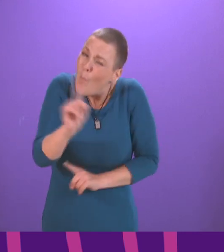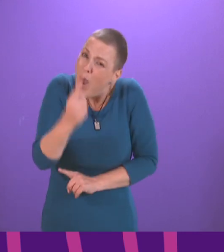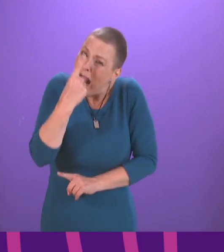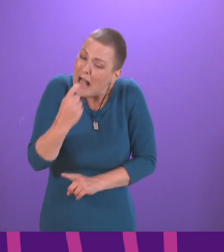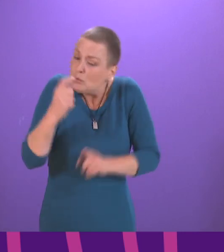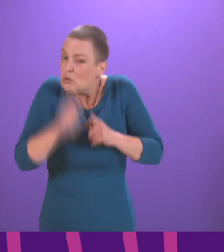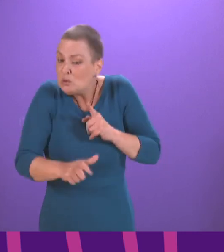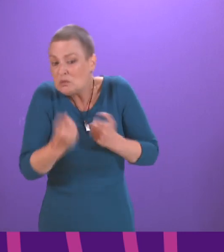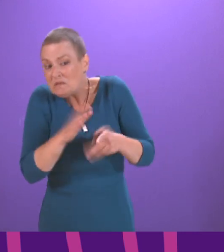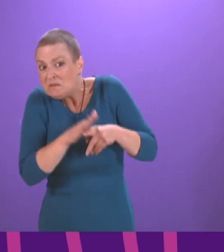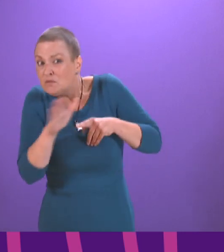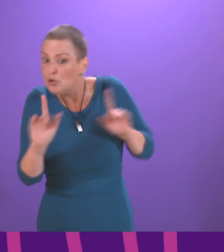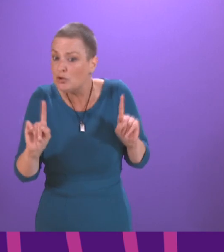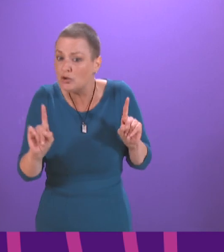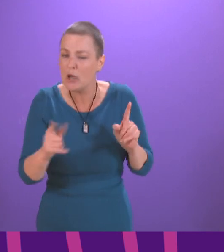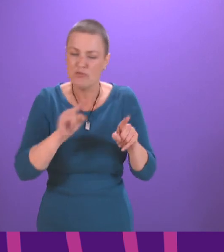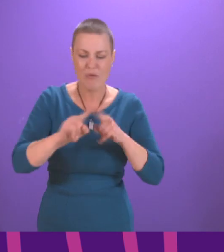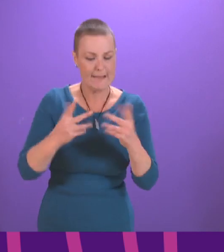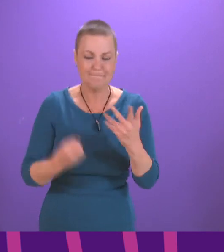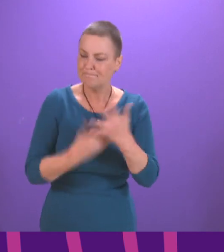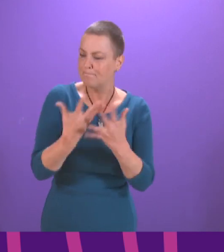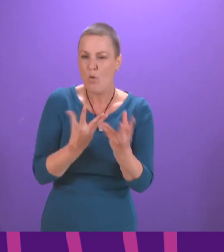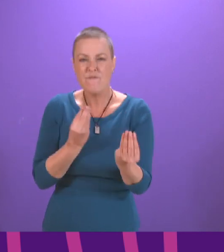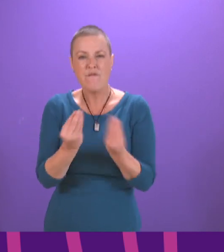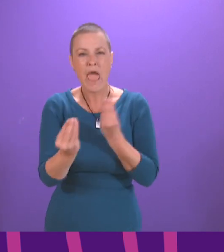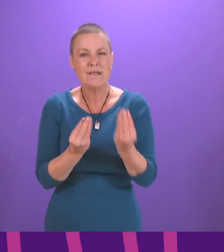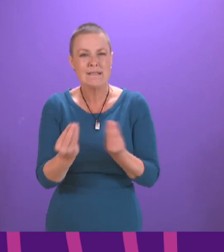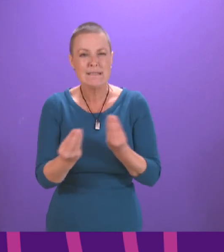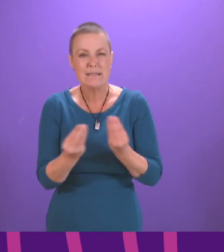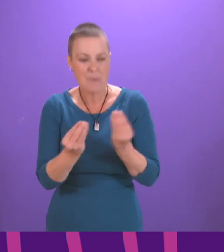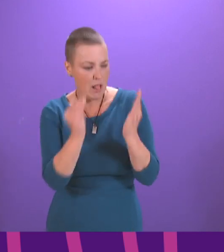the future to the development of a more flexible framework that can see teams such as Maryhill